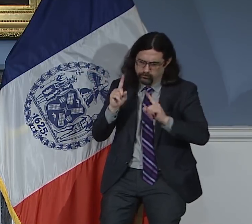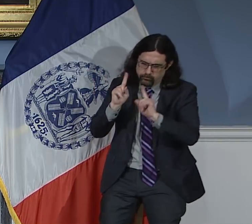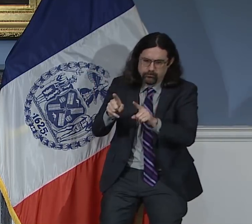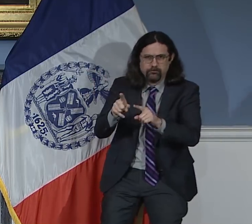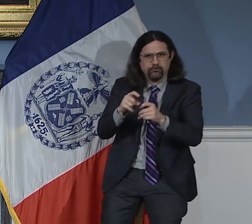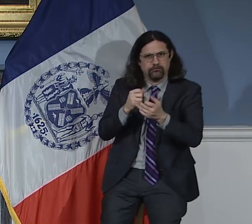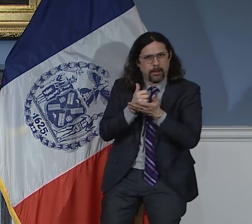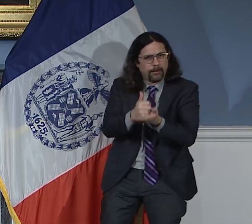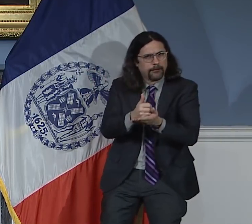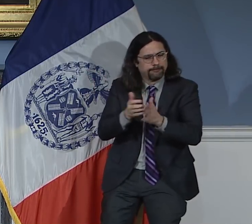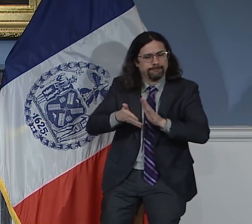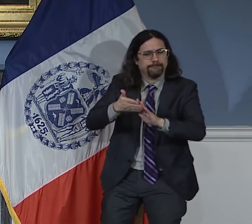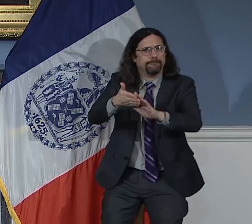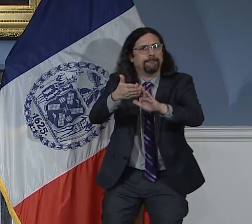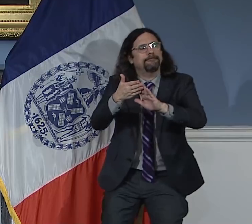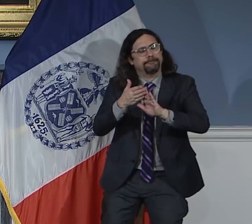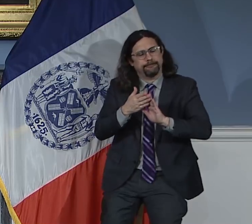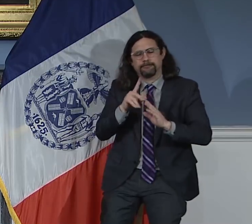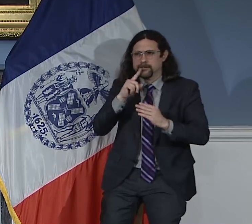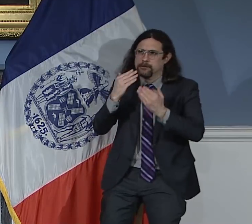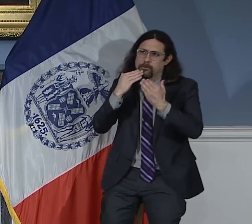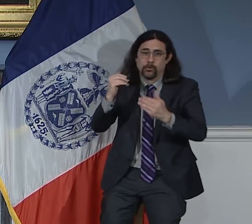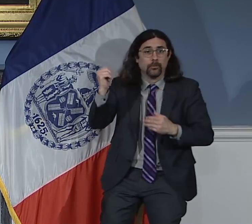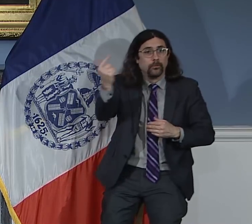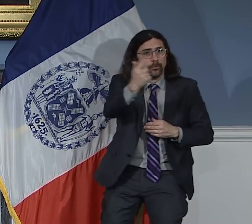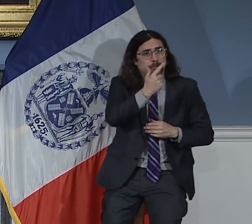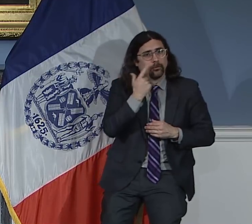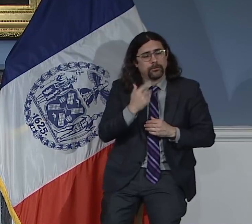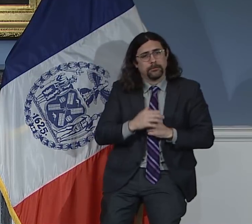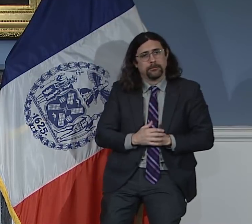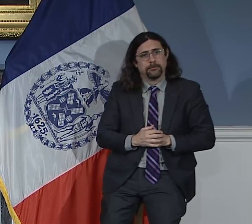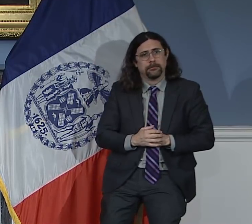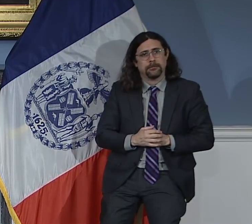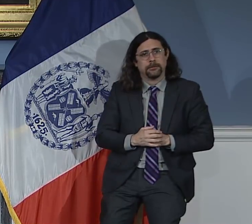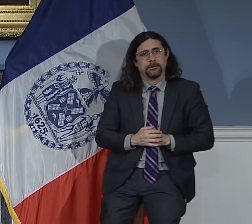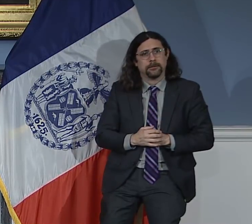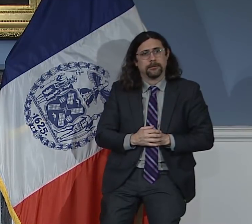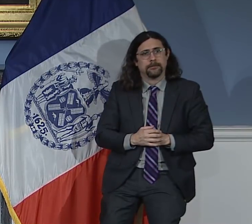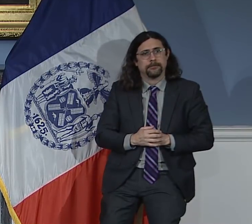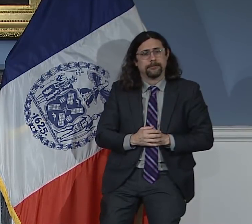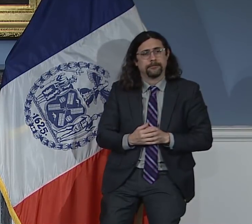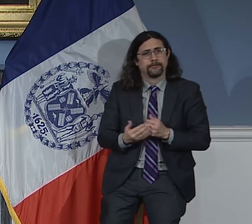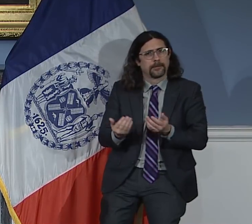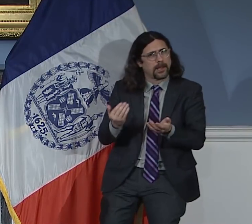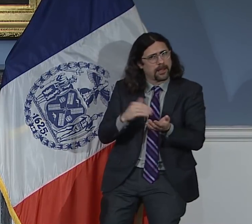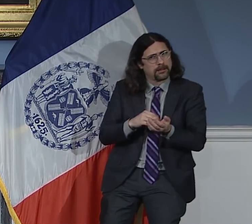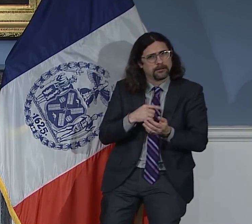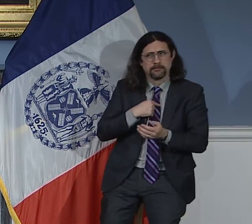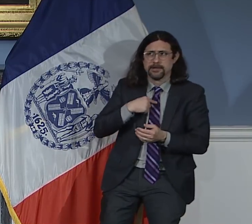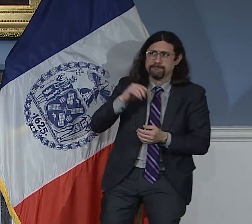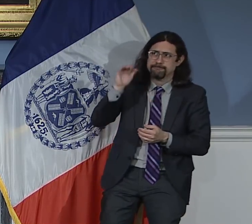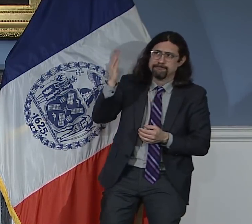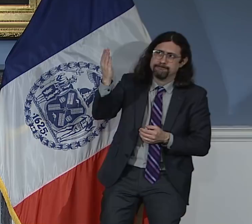THK ANALL OF YOU FOR THAT. AGIAN,AL L A ISK OF OUR FEDERAL GOVNERMNTE IST